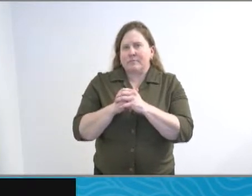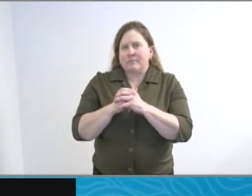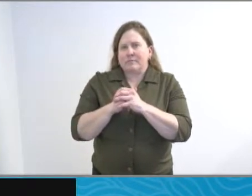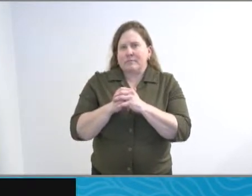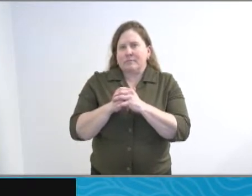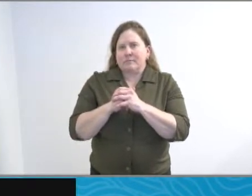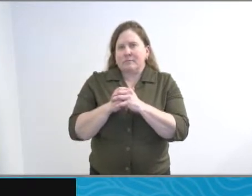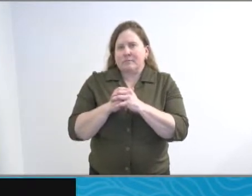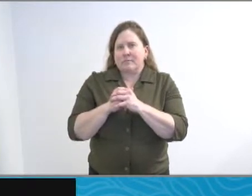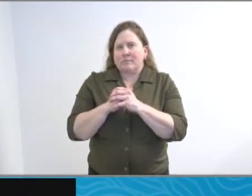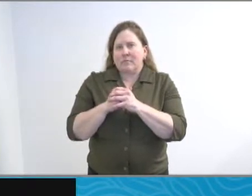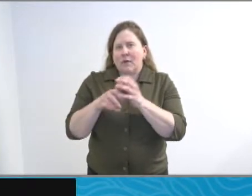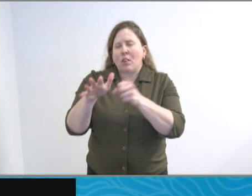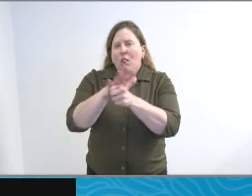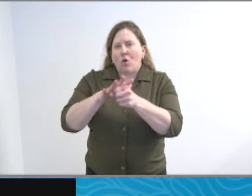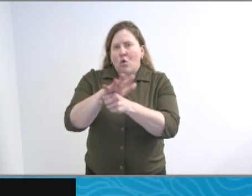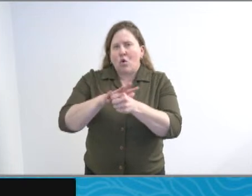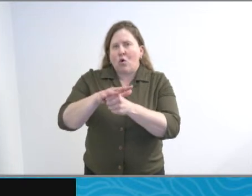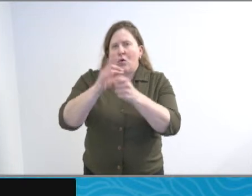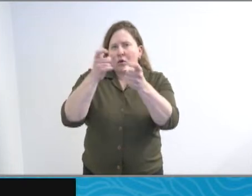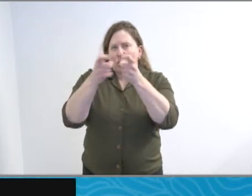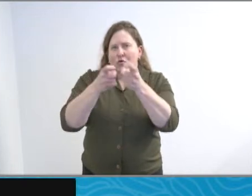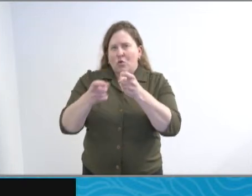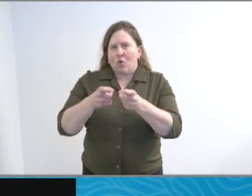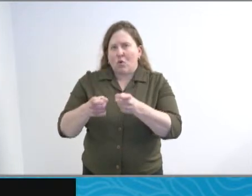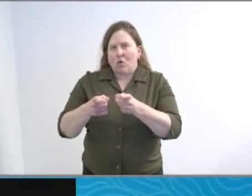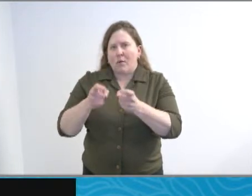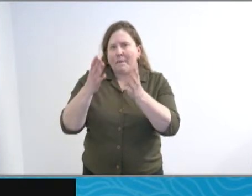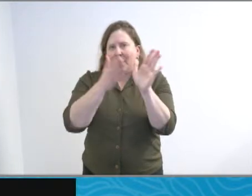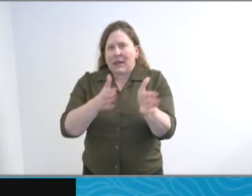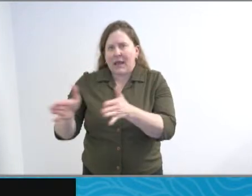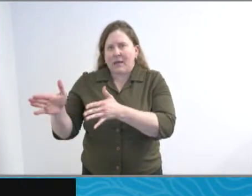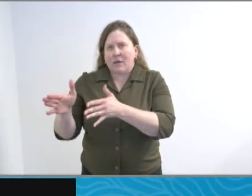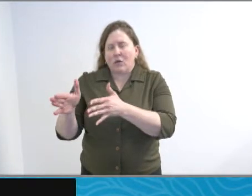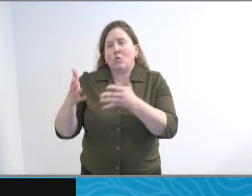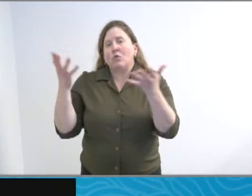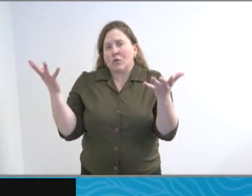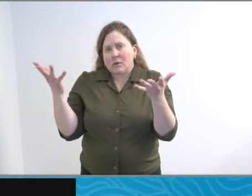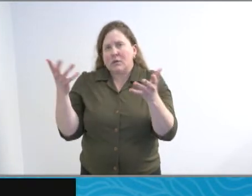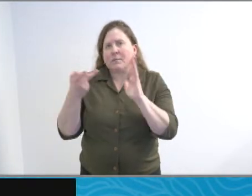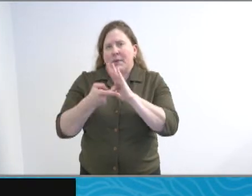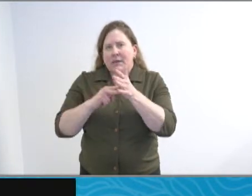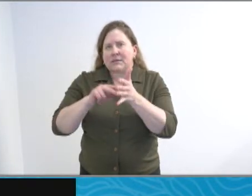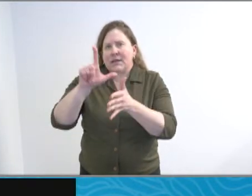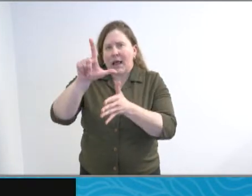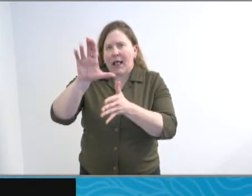the Local Control Accountability Plan, which is the LCAP. So if you look on the left of